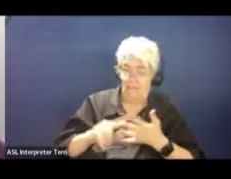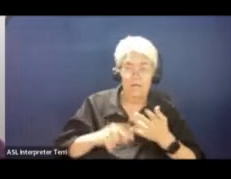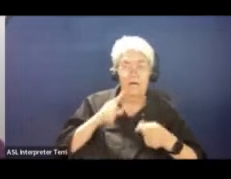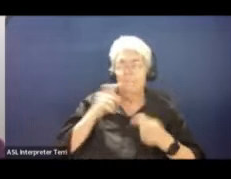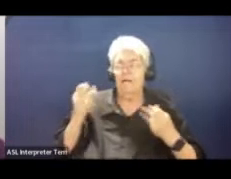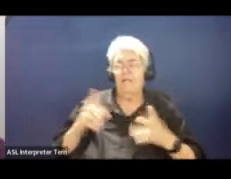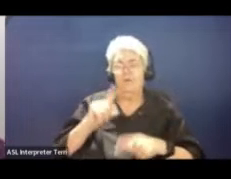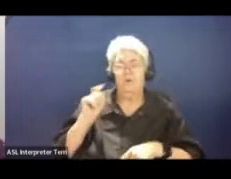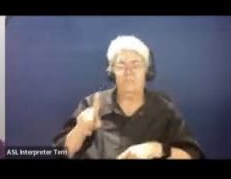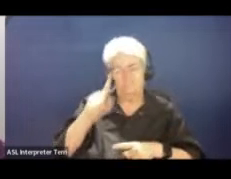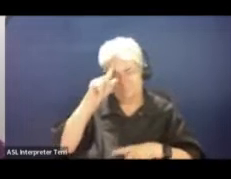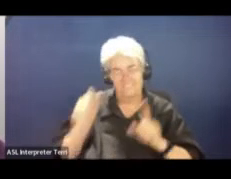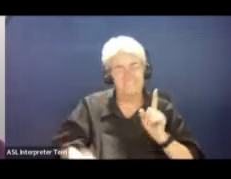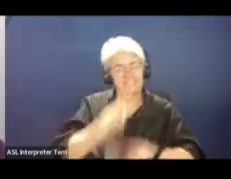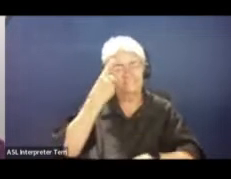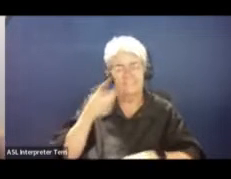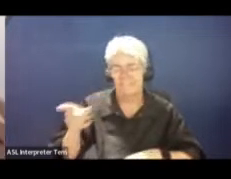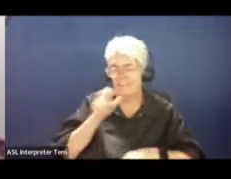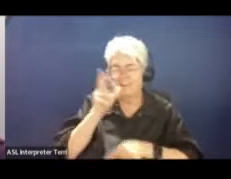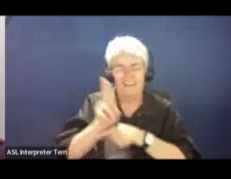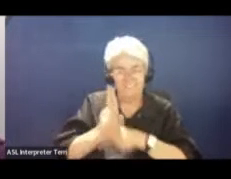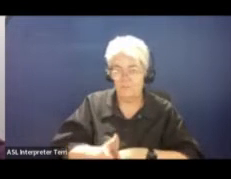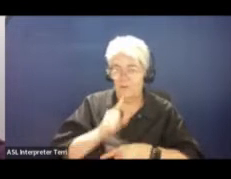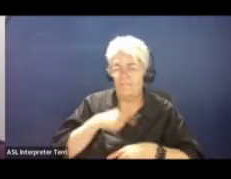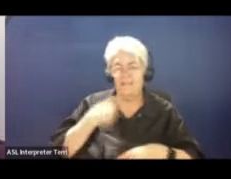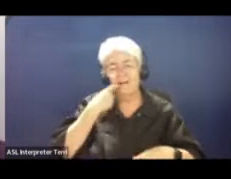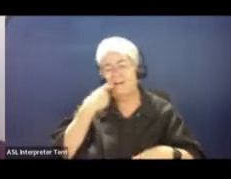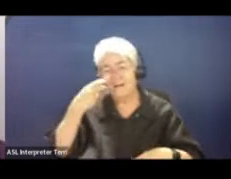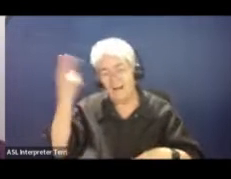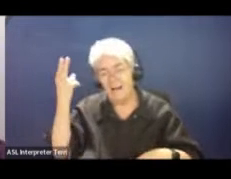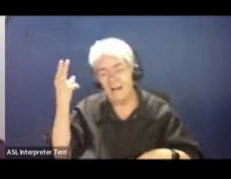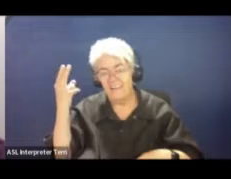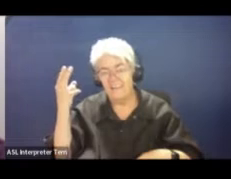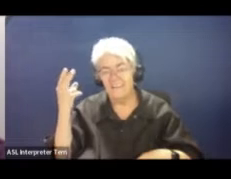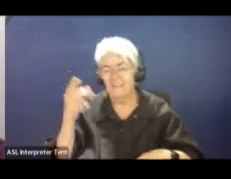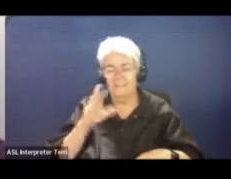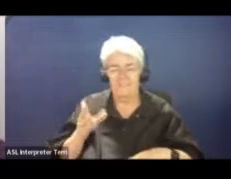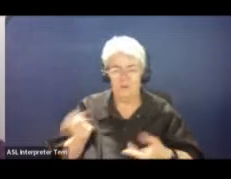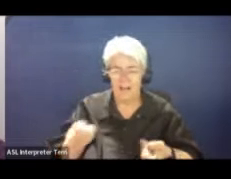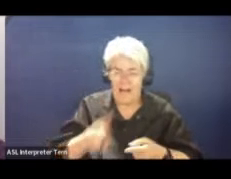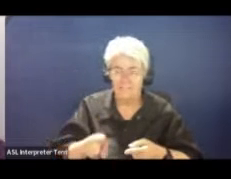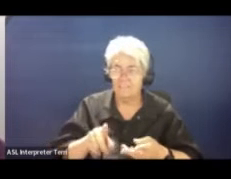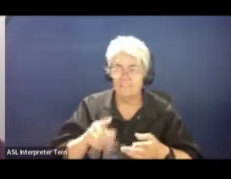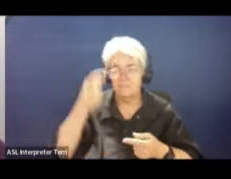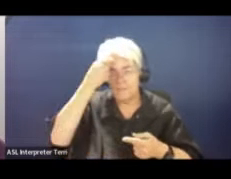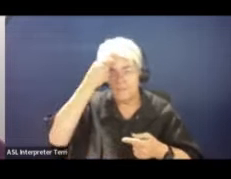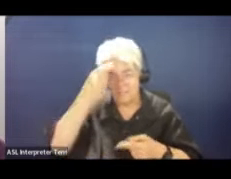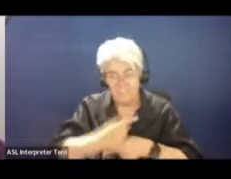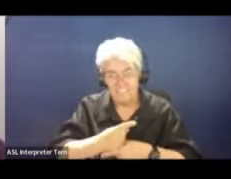blue to the traditional, maybe substance use evaluations they do or mental health diagnostic evaluations they've done in their